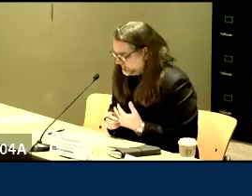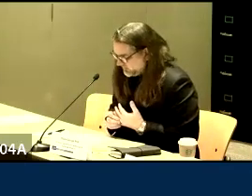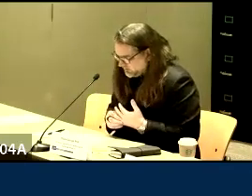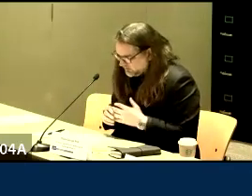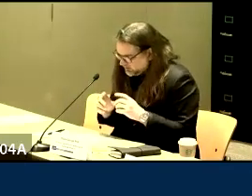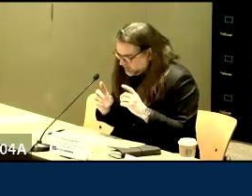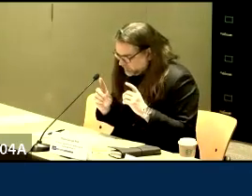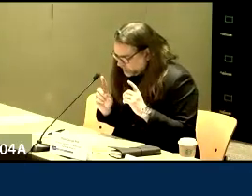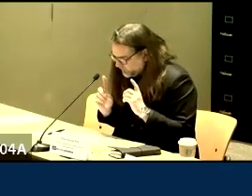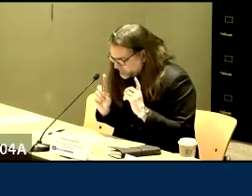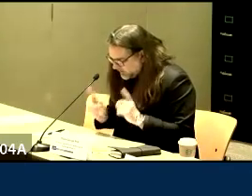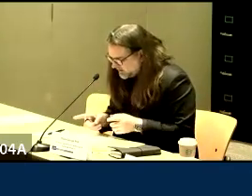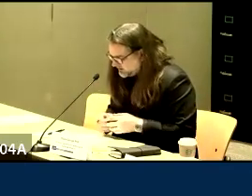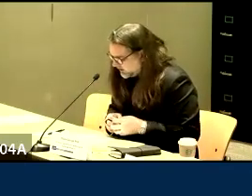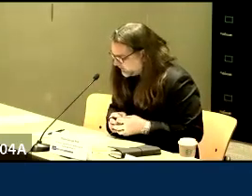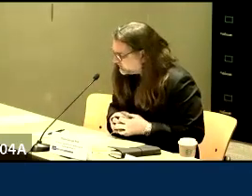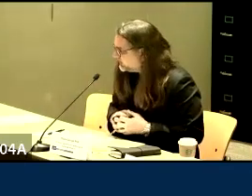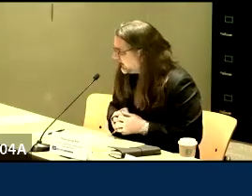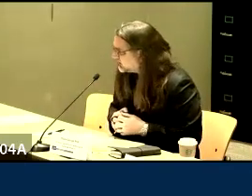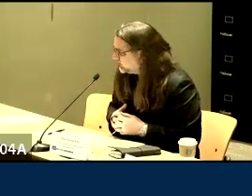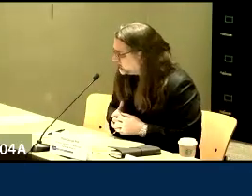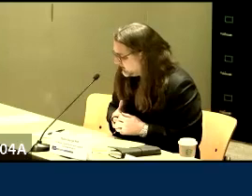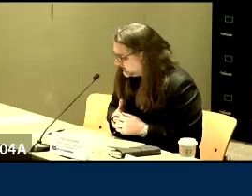From responding to outbreaks with actionable data